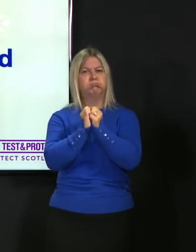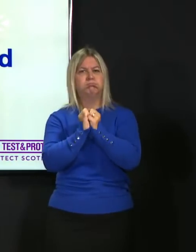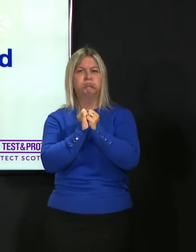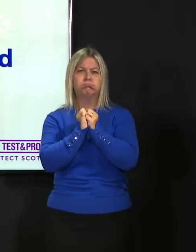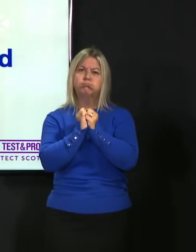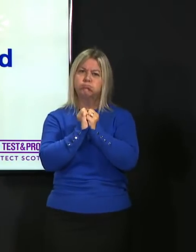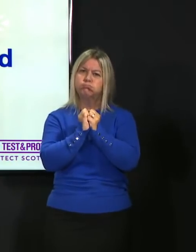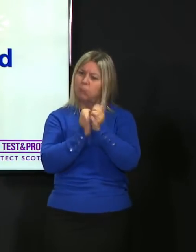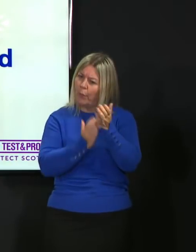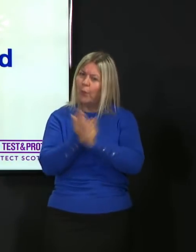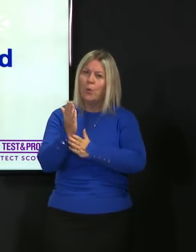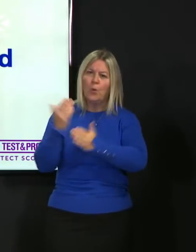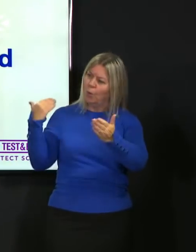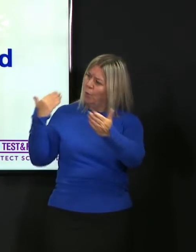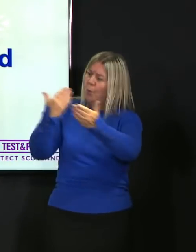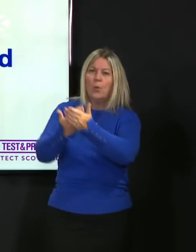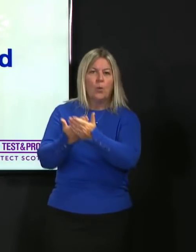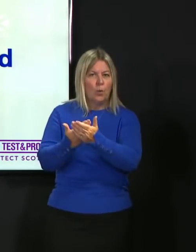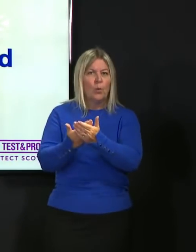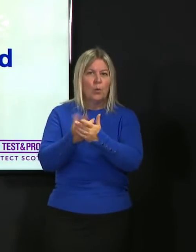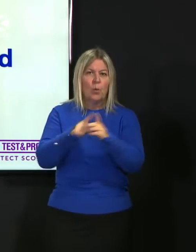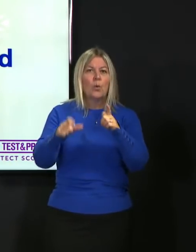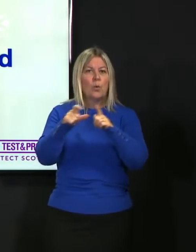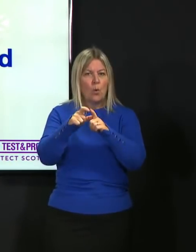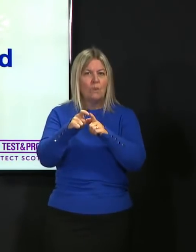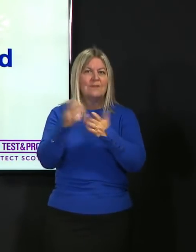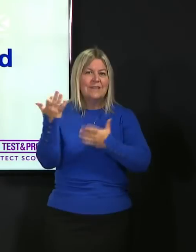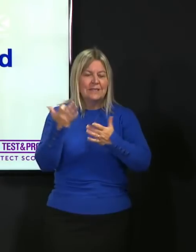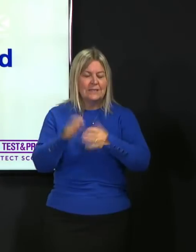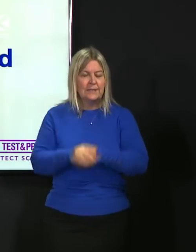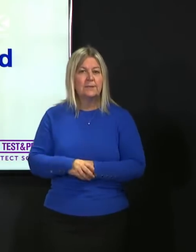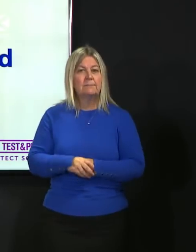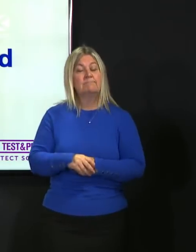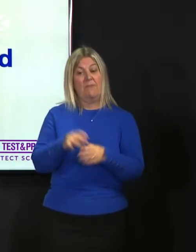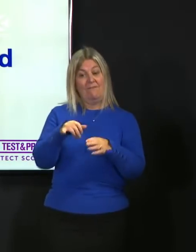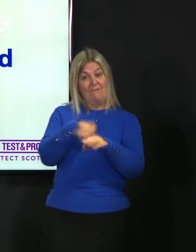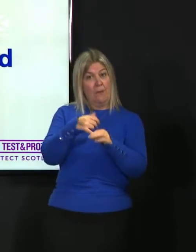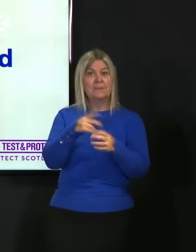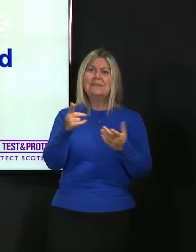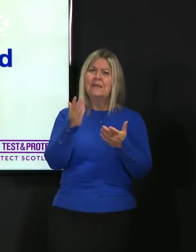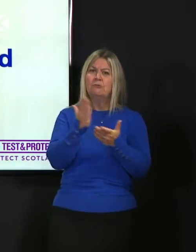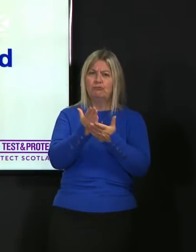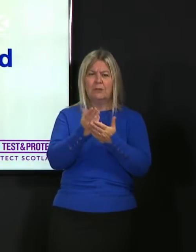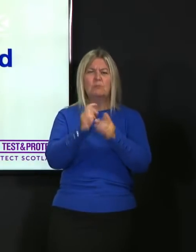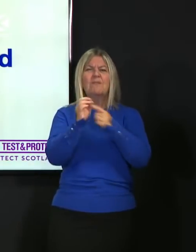pandemic. The network, the Pharmacy network expanded to the range of services which provided,